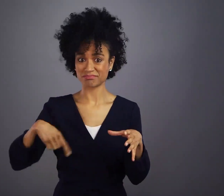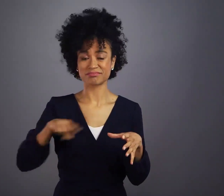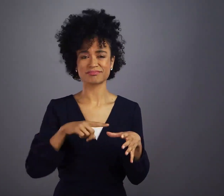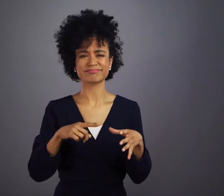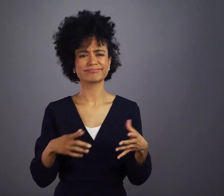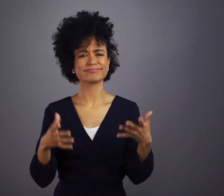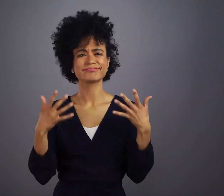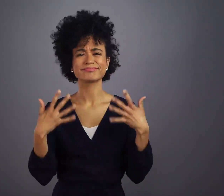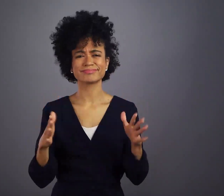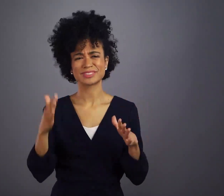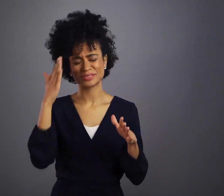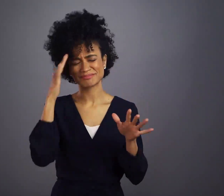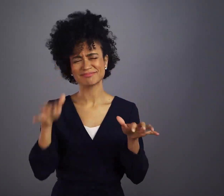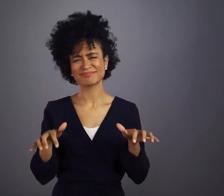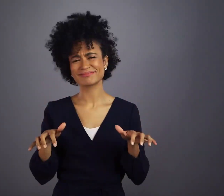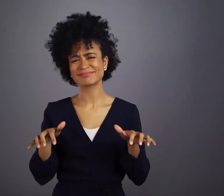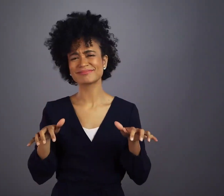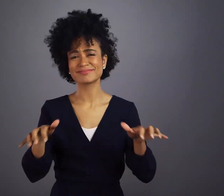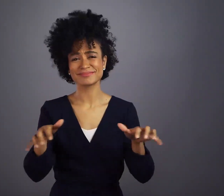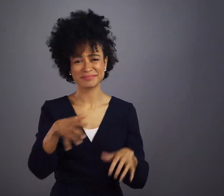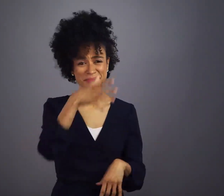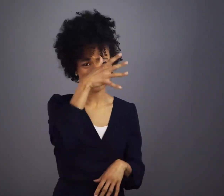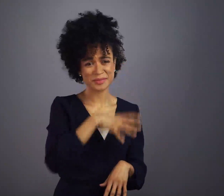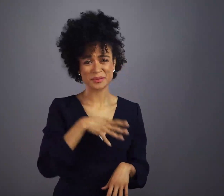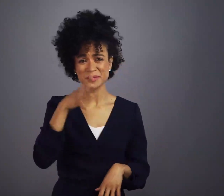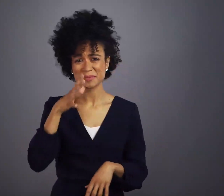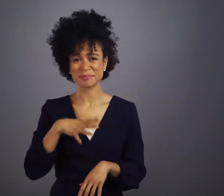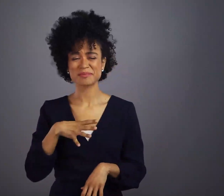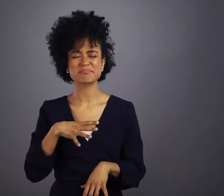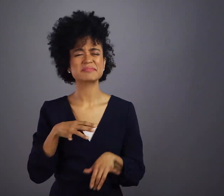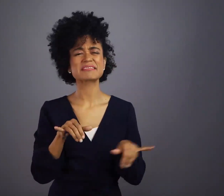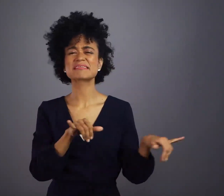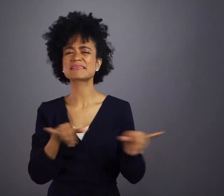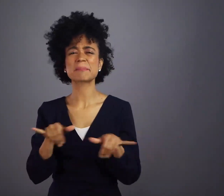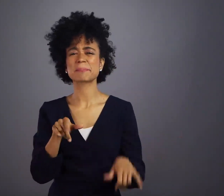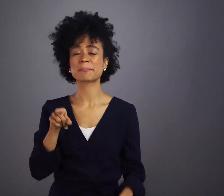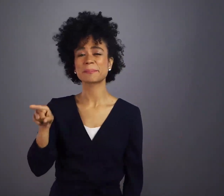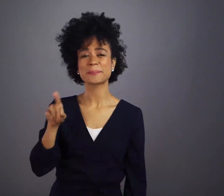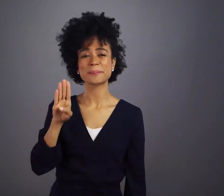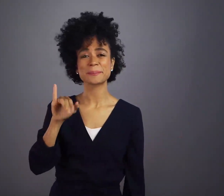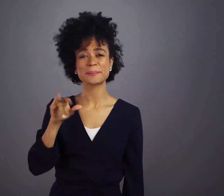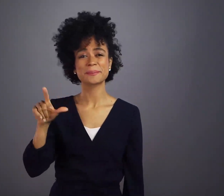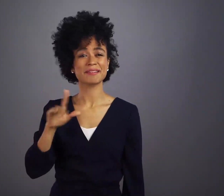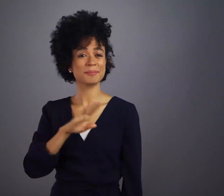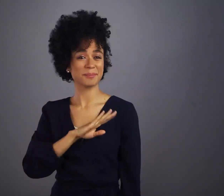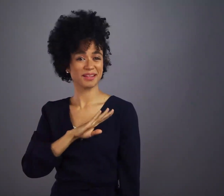We, of Alcoholics Anonymous, know thousands of men and women who were once just as hopeless as Bill.